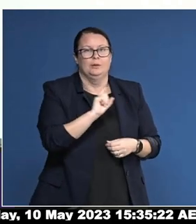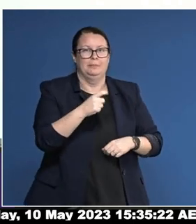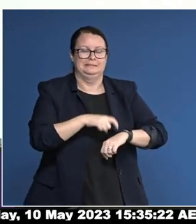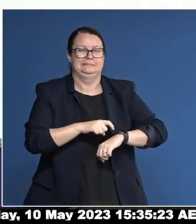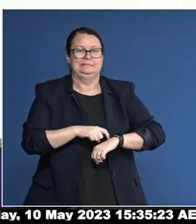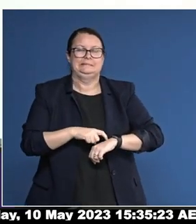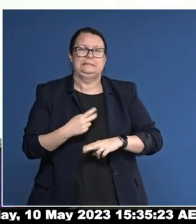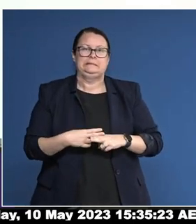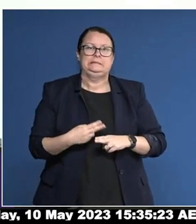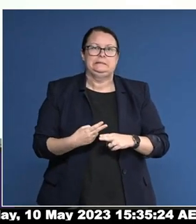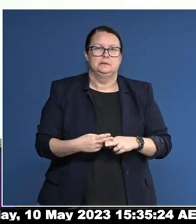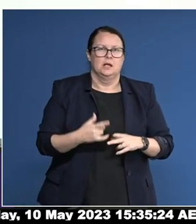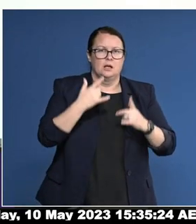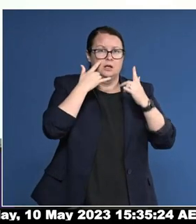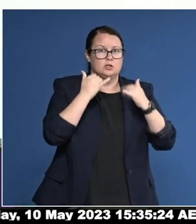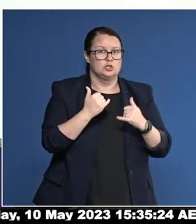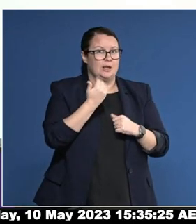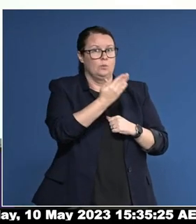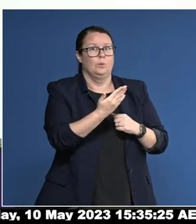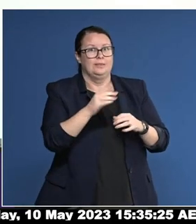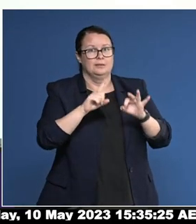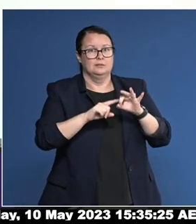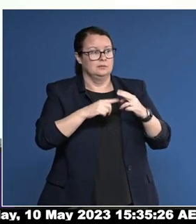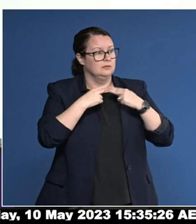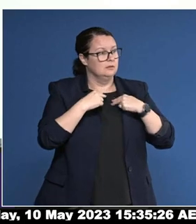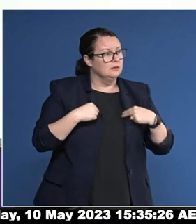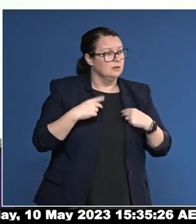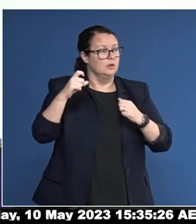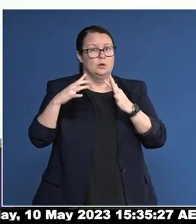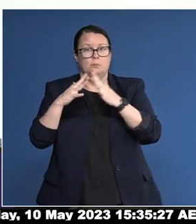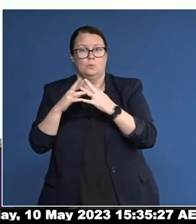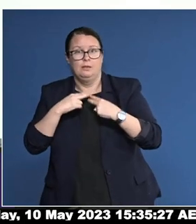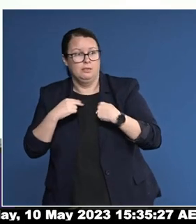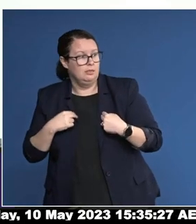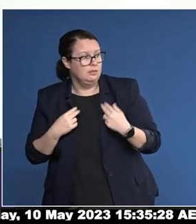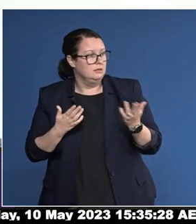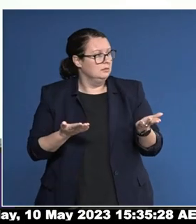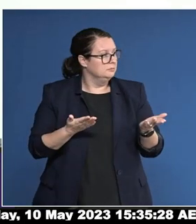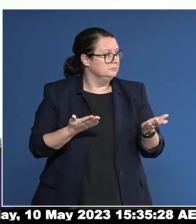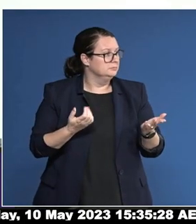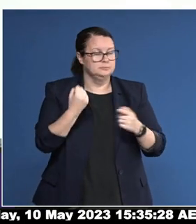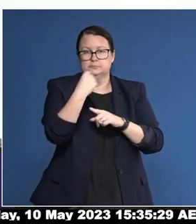I'll just check with the parties with leave to appear if there are any questions. Ms McMillan? No. Okay.